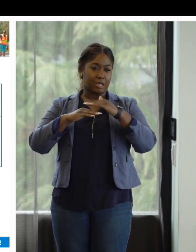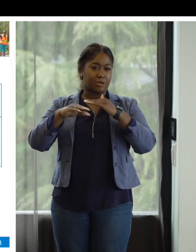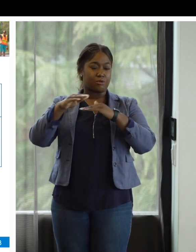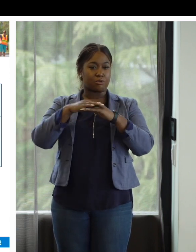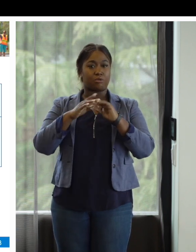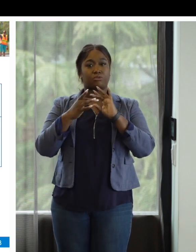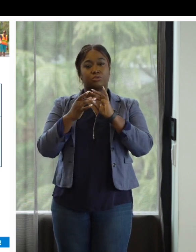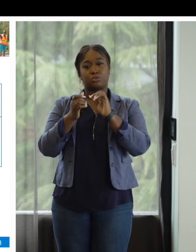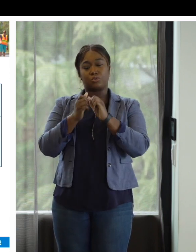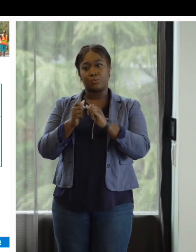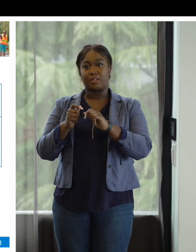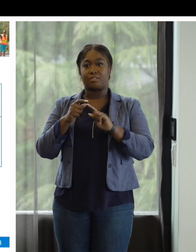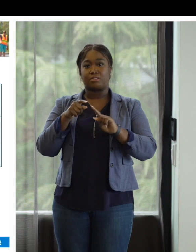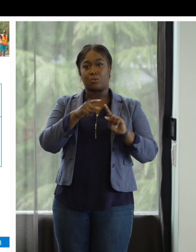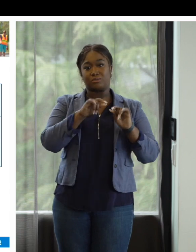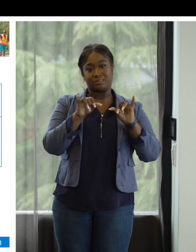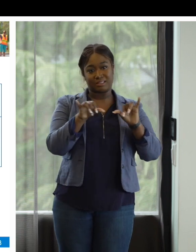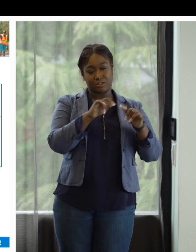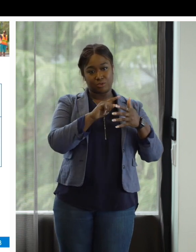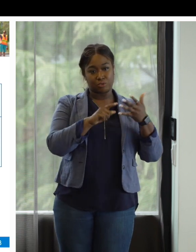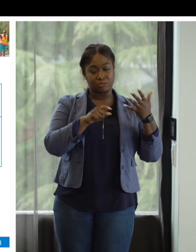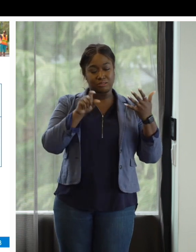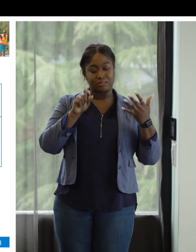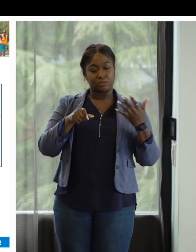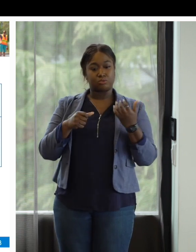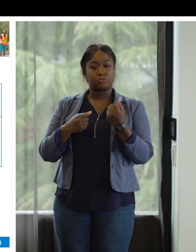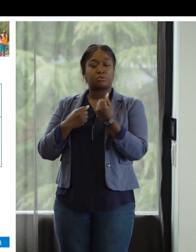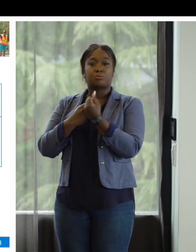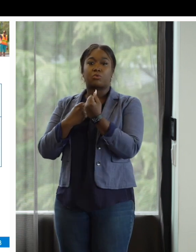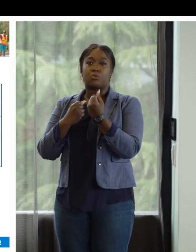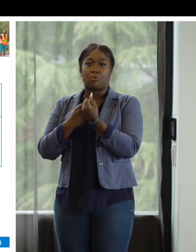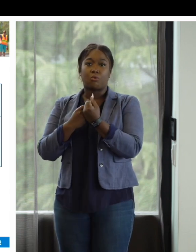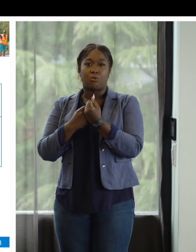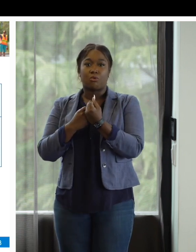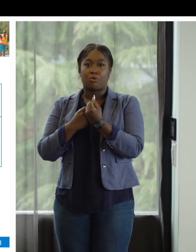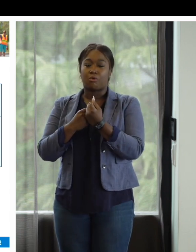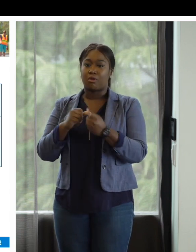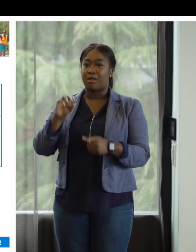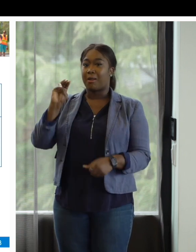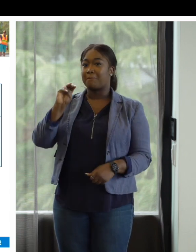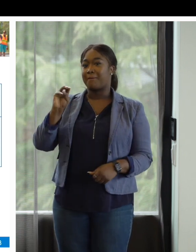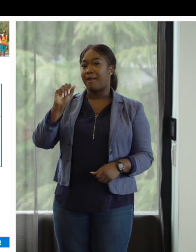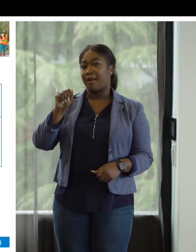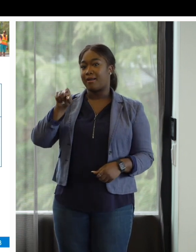standards that needed to support MAT capabilities